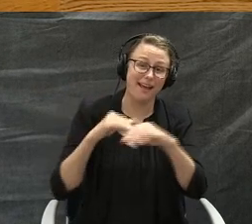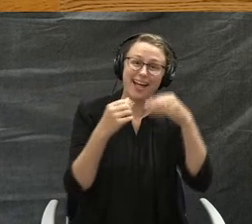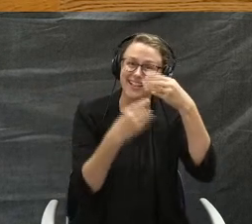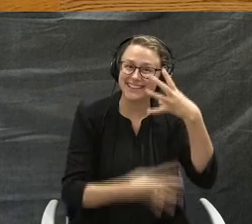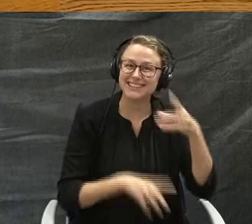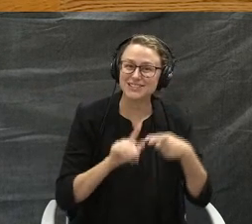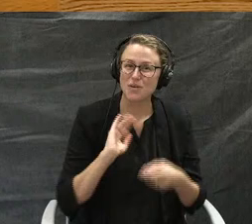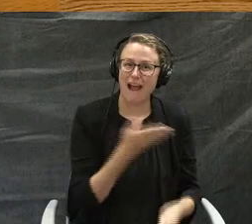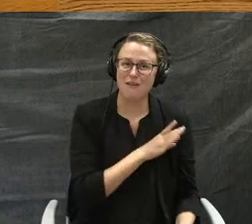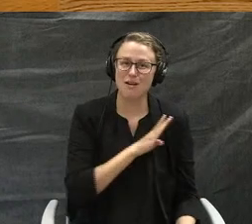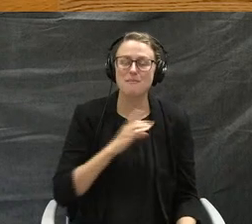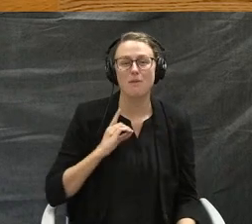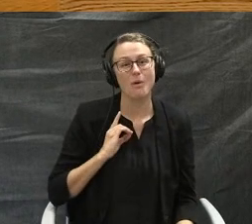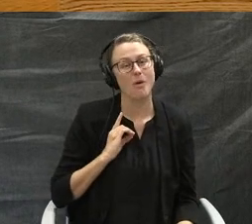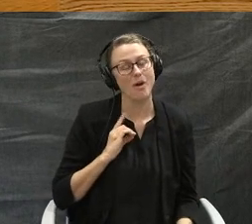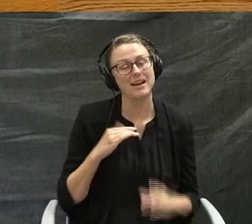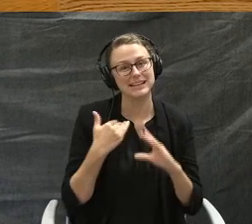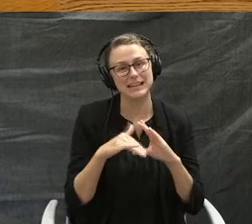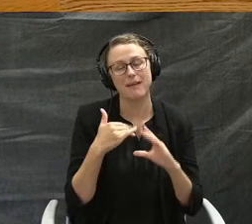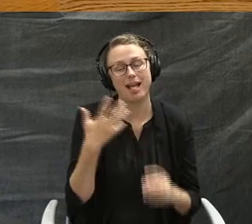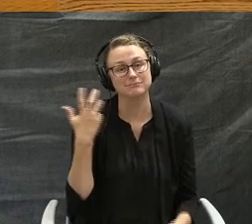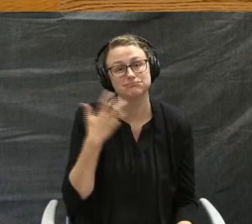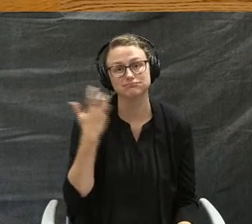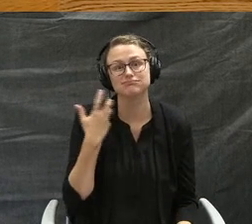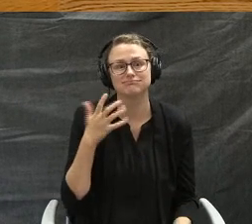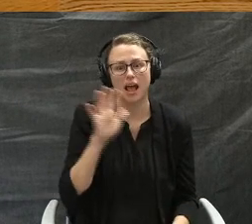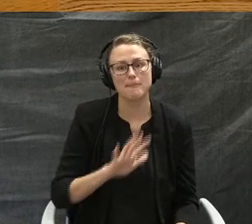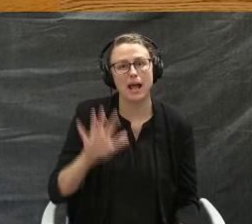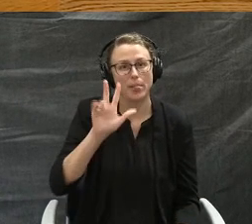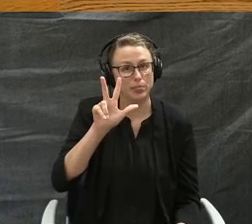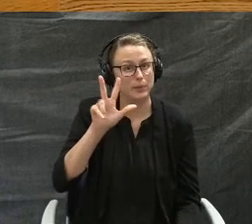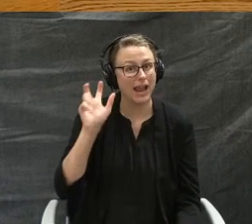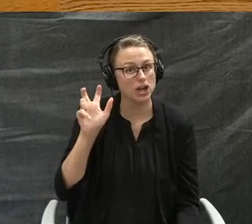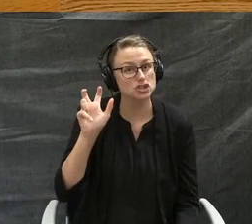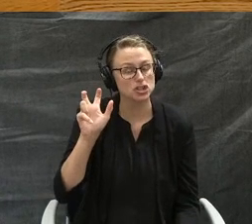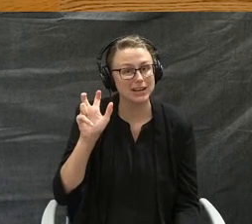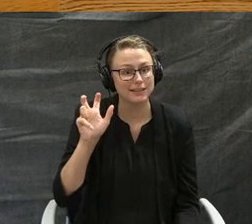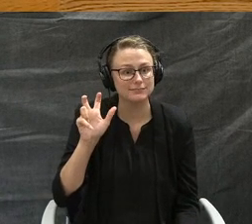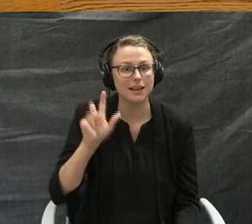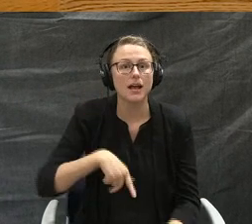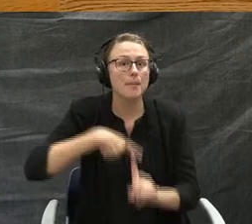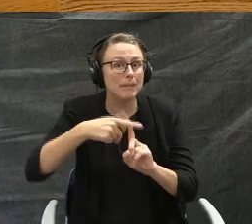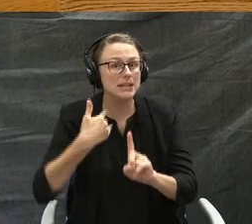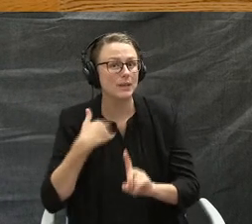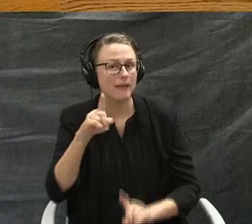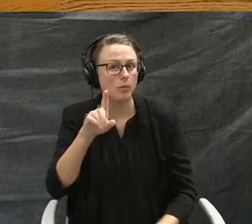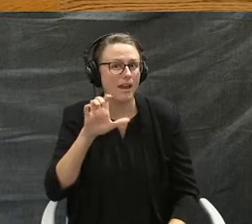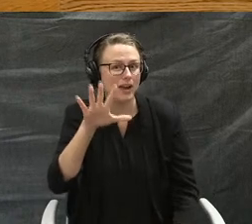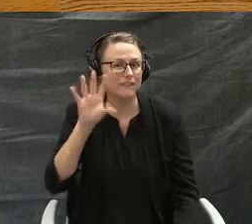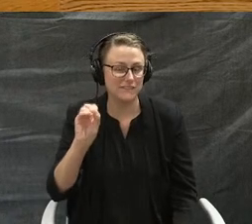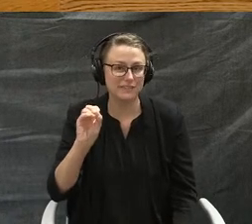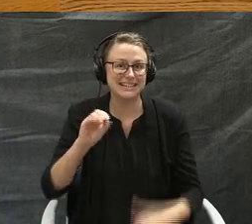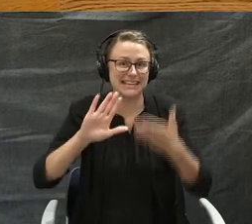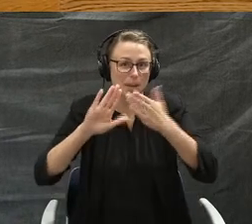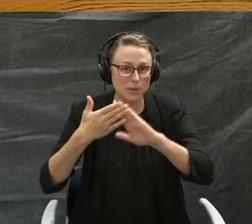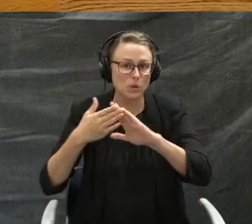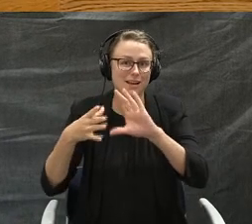sent to our board email account, where roughly about 300. And then, In addition, we have about 150 community comments, so